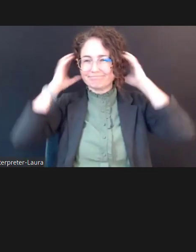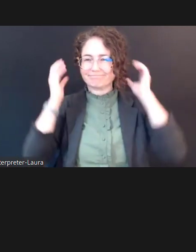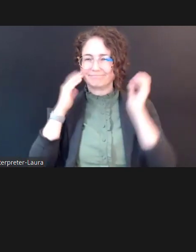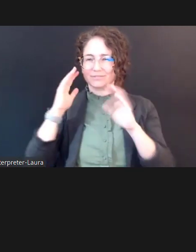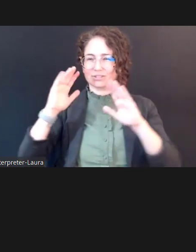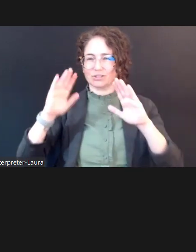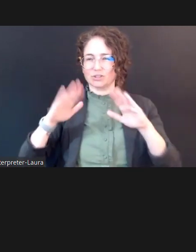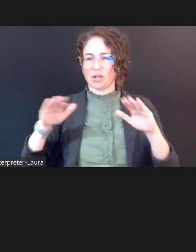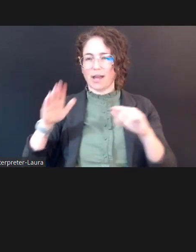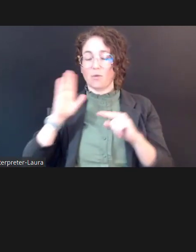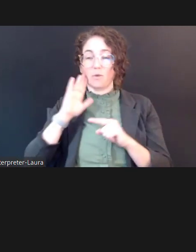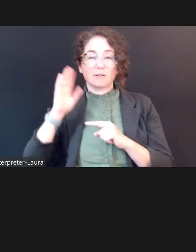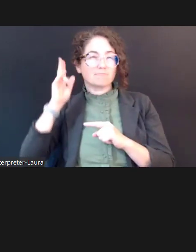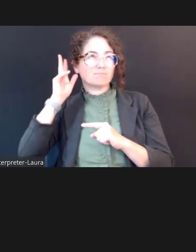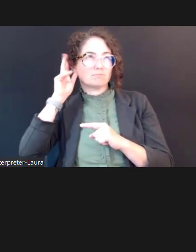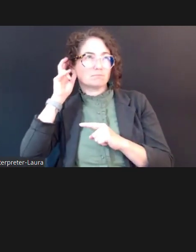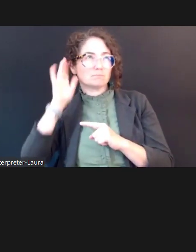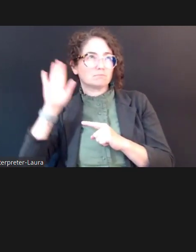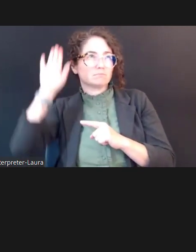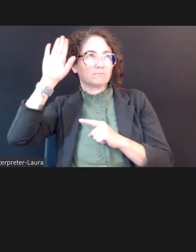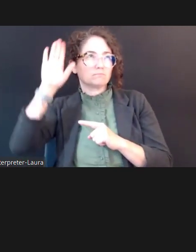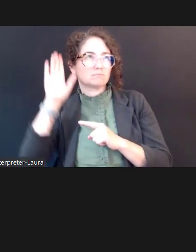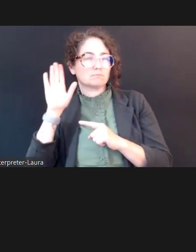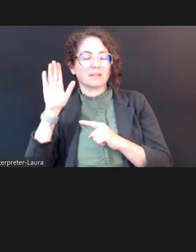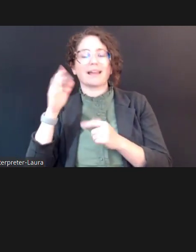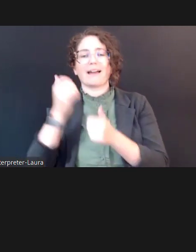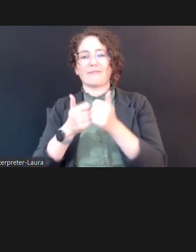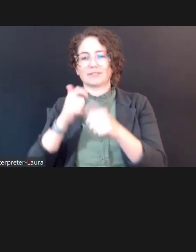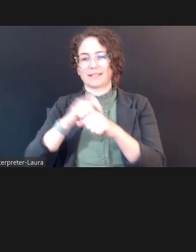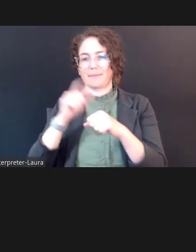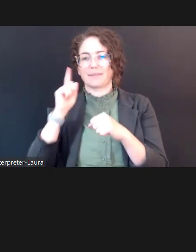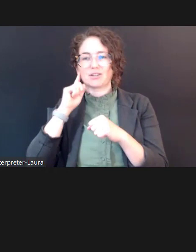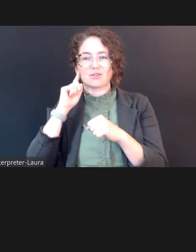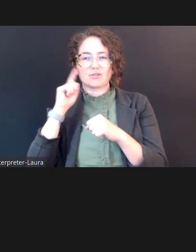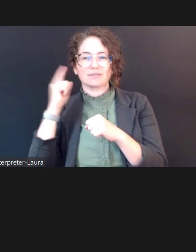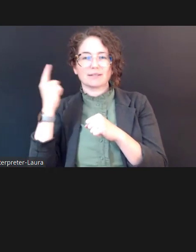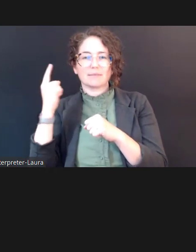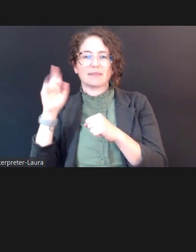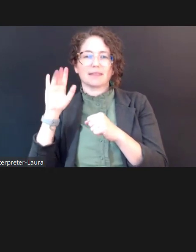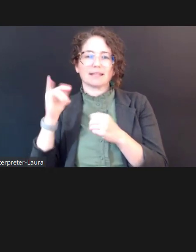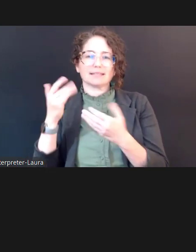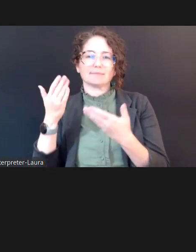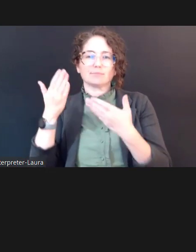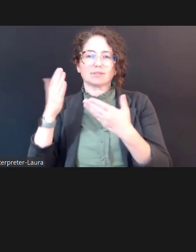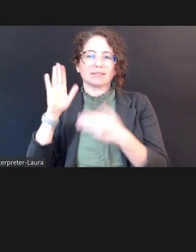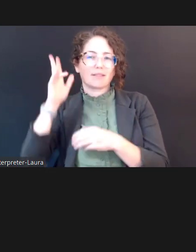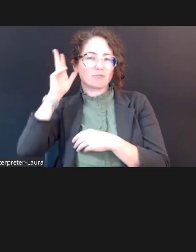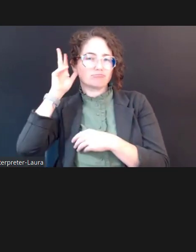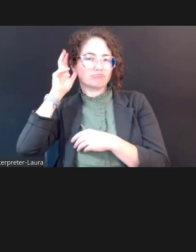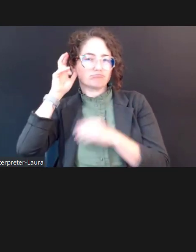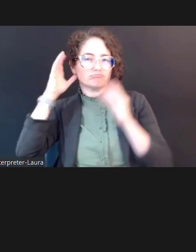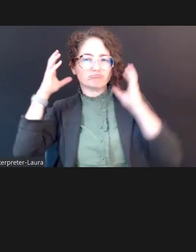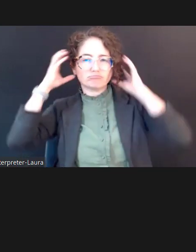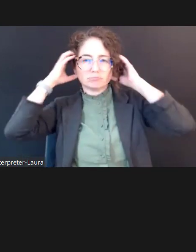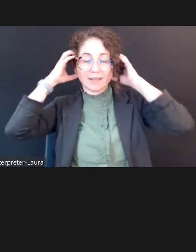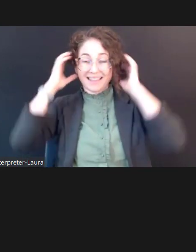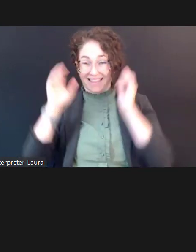performs a task each time they hear a sound presented into the earphone. You see this method being used on the right. Dr.